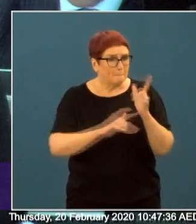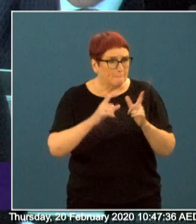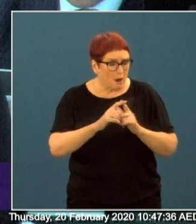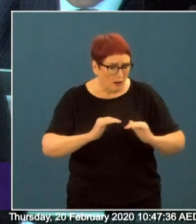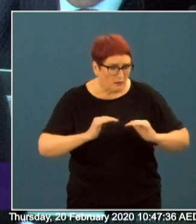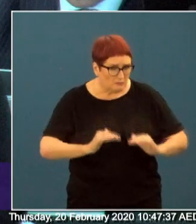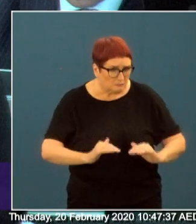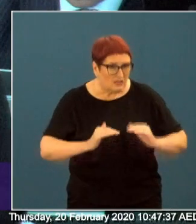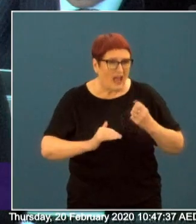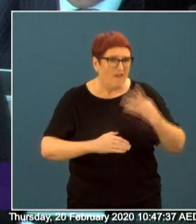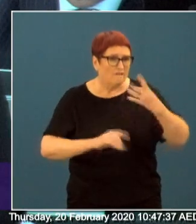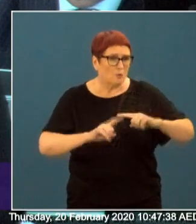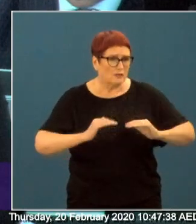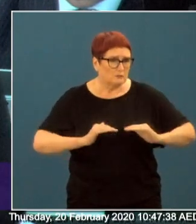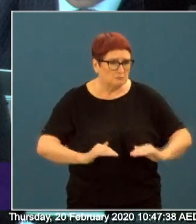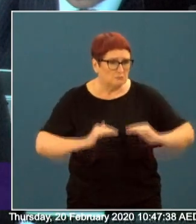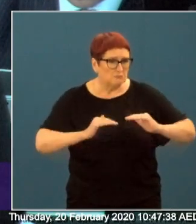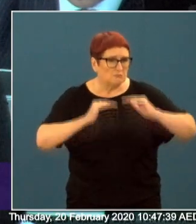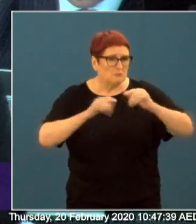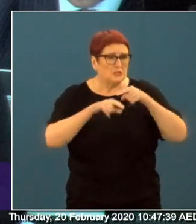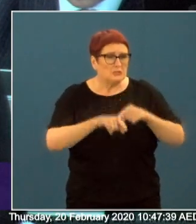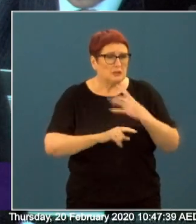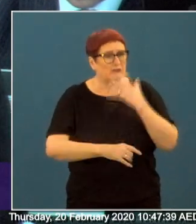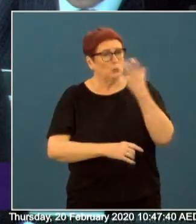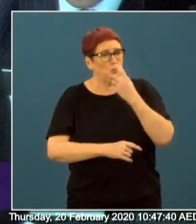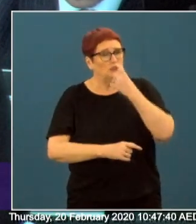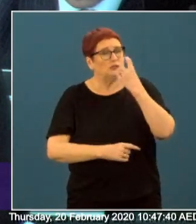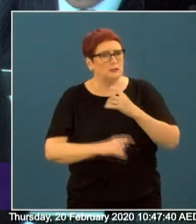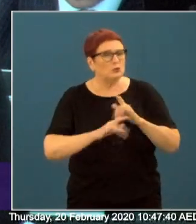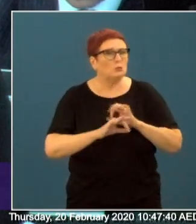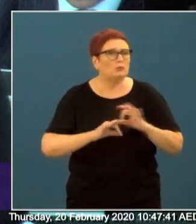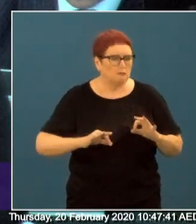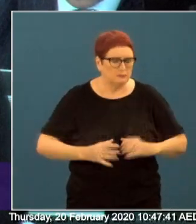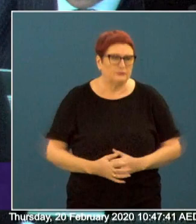And the Commission has heard that there are concerns about people with